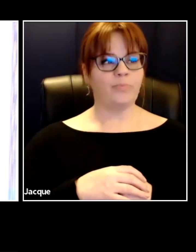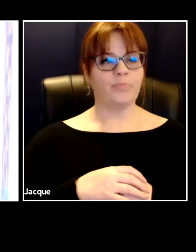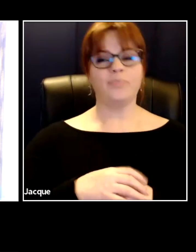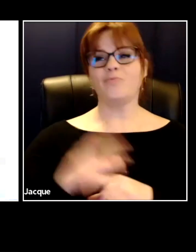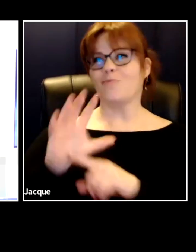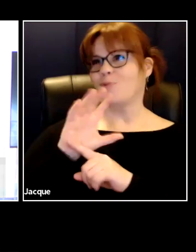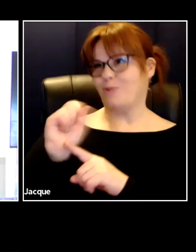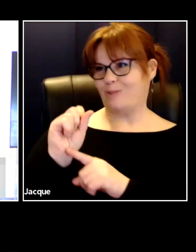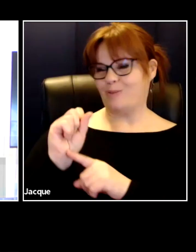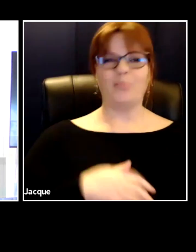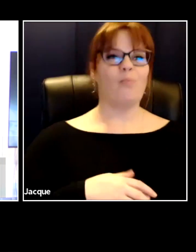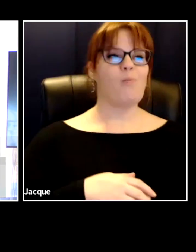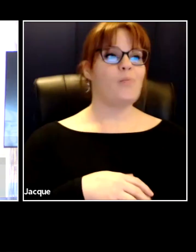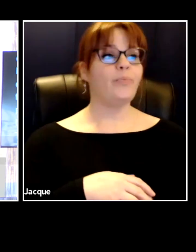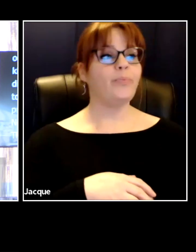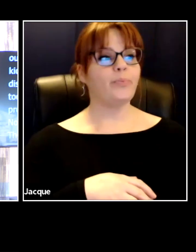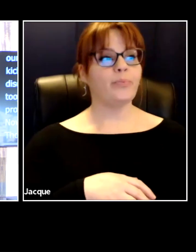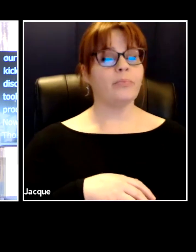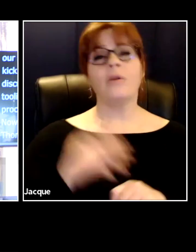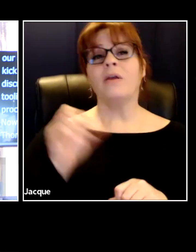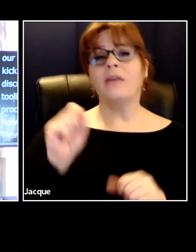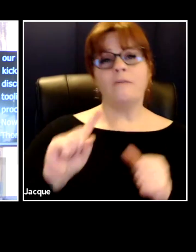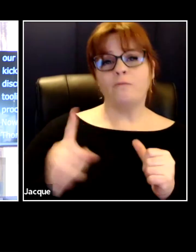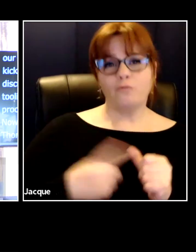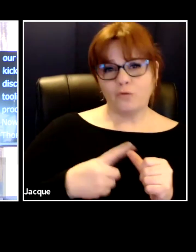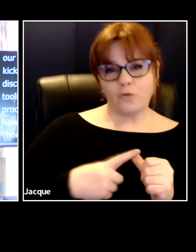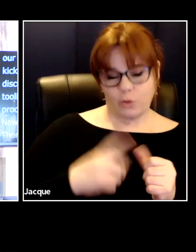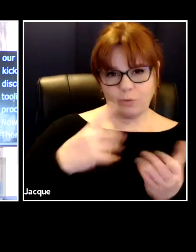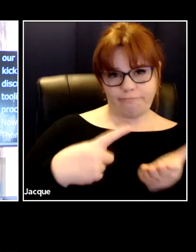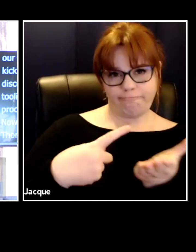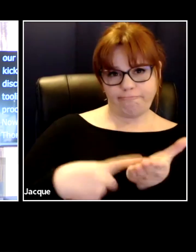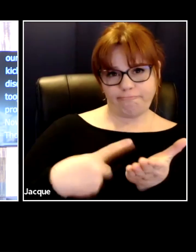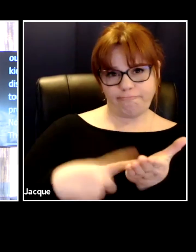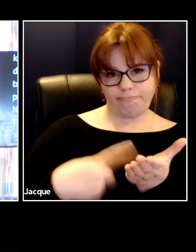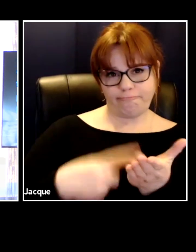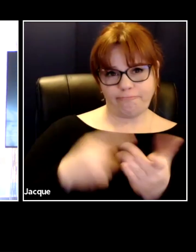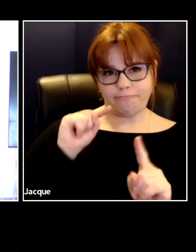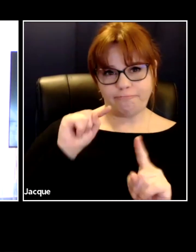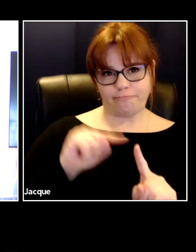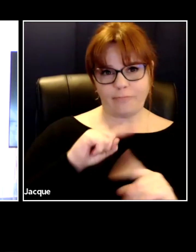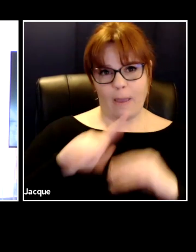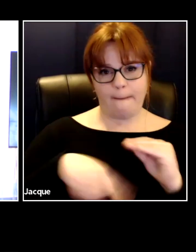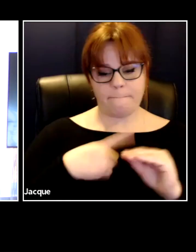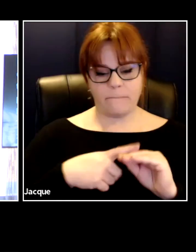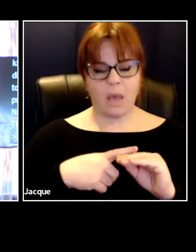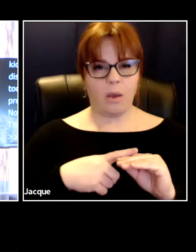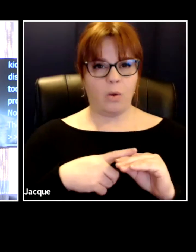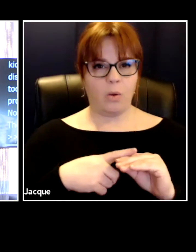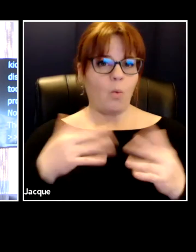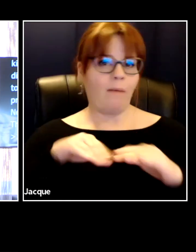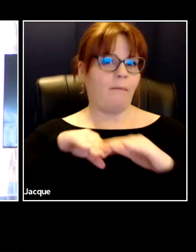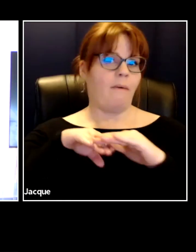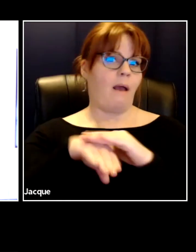Um so yeah, I'll first just kind of talk a little bit here about um what an access to destinations